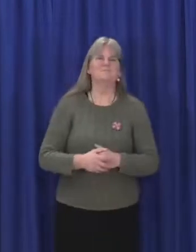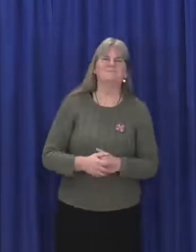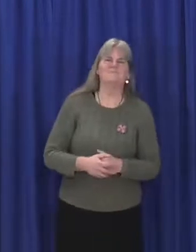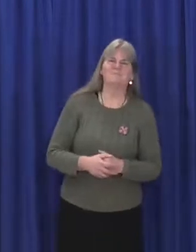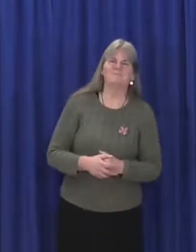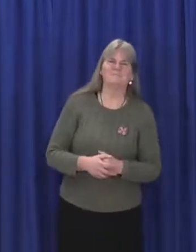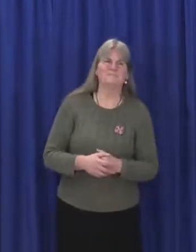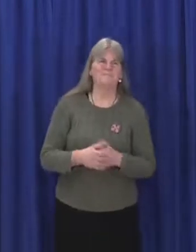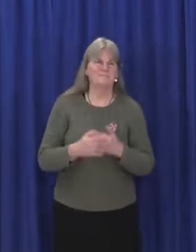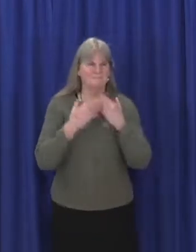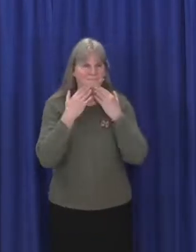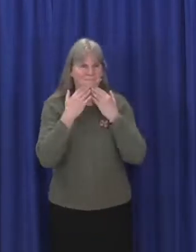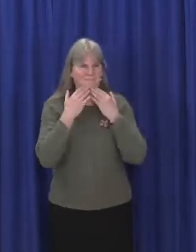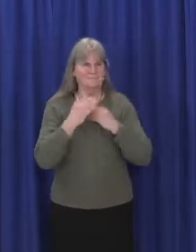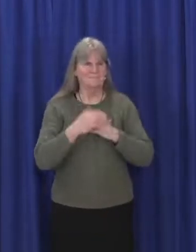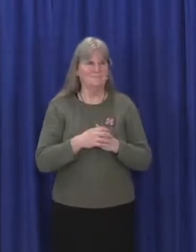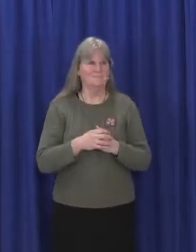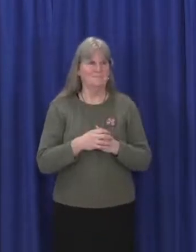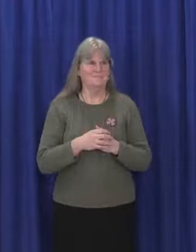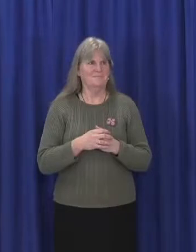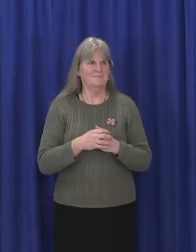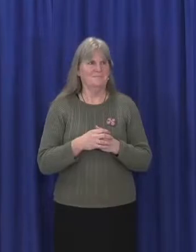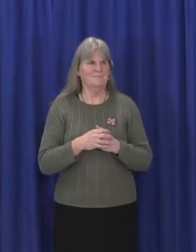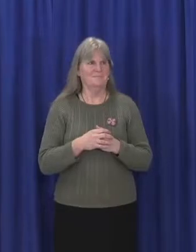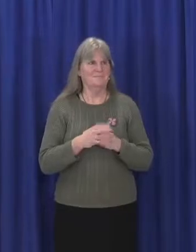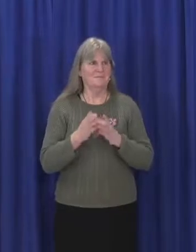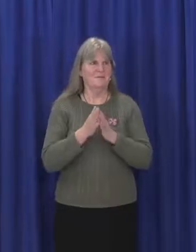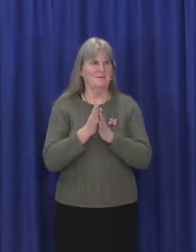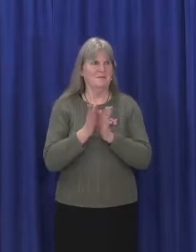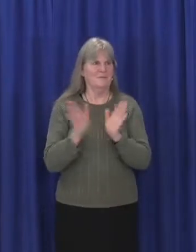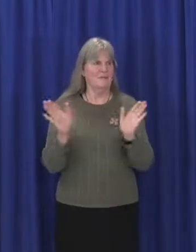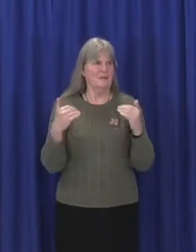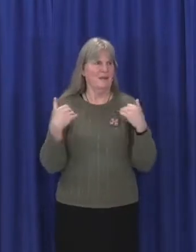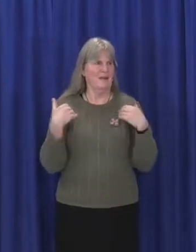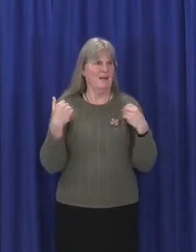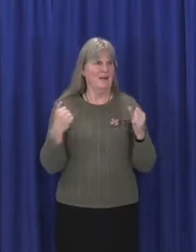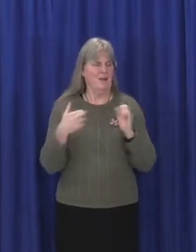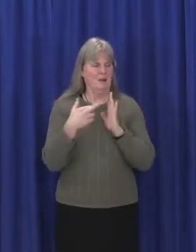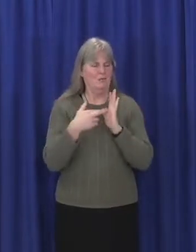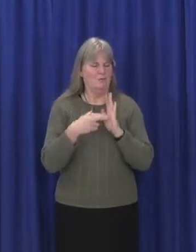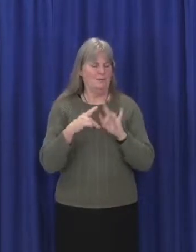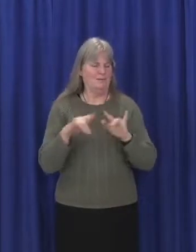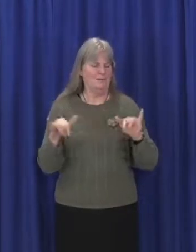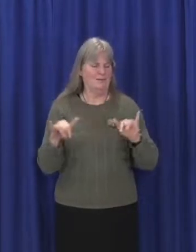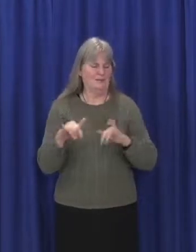Renée: Thank you. As that question was on public health measures, we will not repeat in English. Vincent, do you have